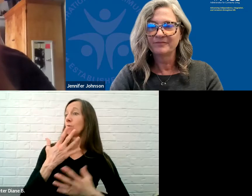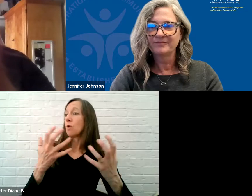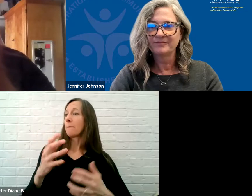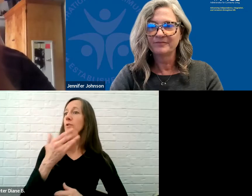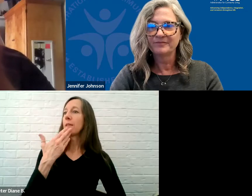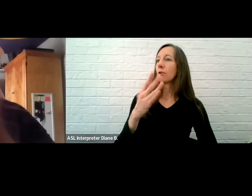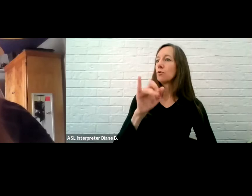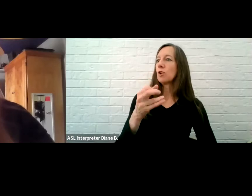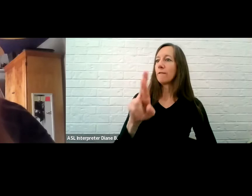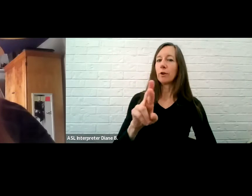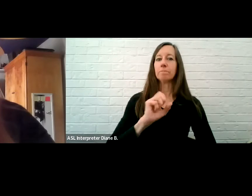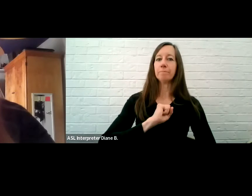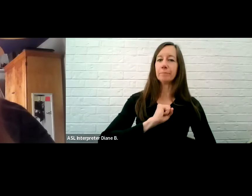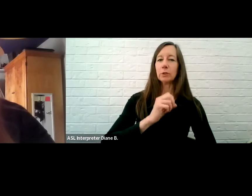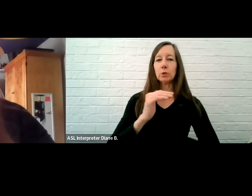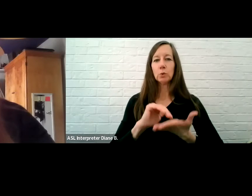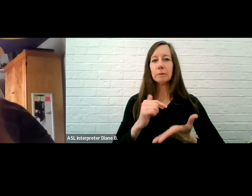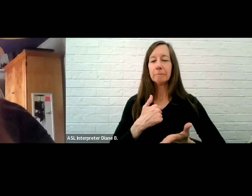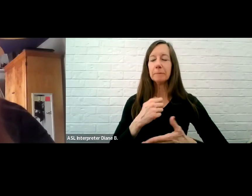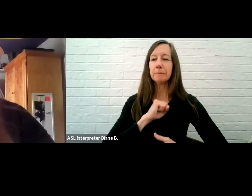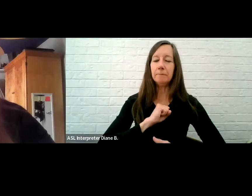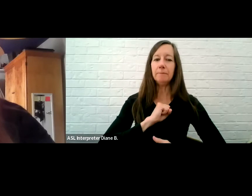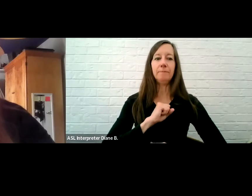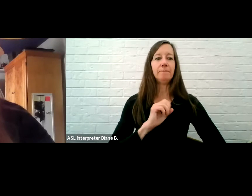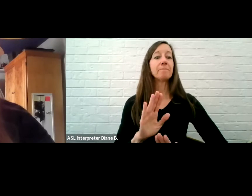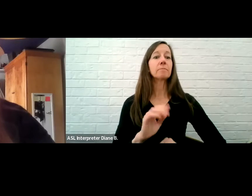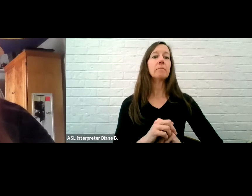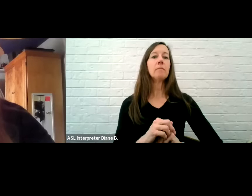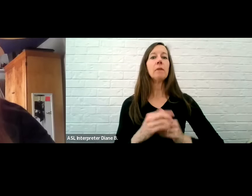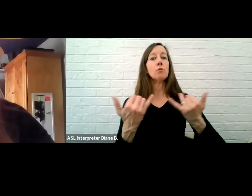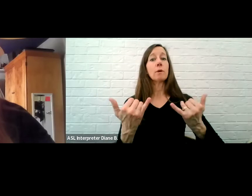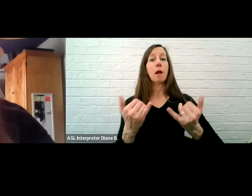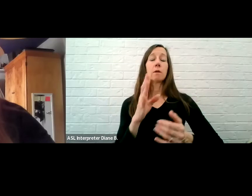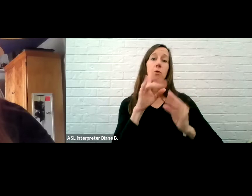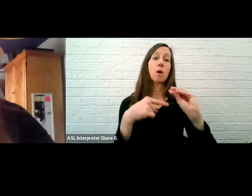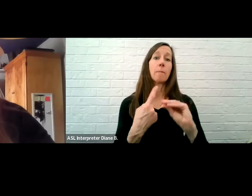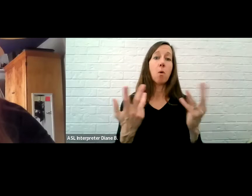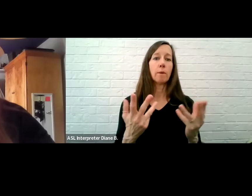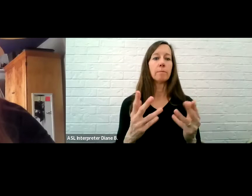So I'm gonna talk about some of the housing messages that we have and the barriers.